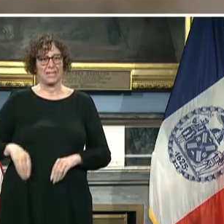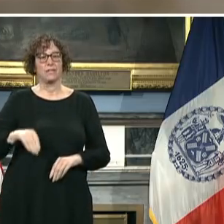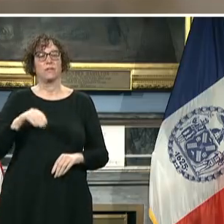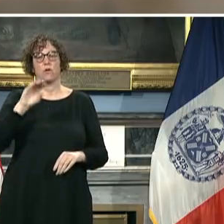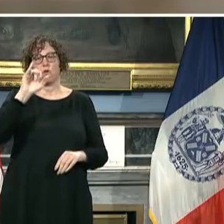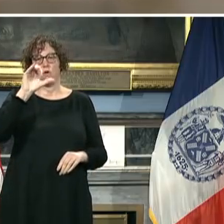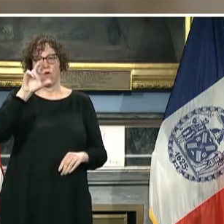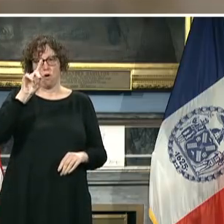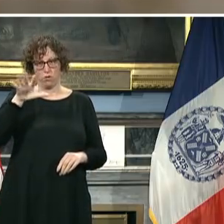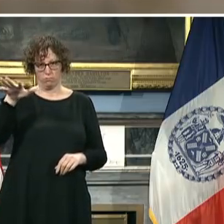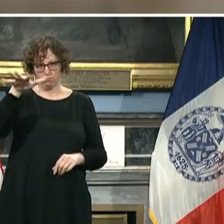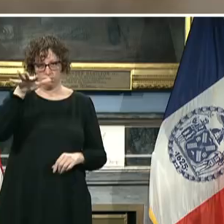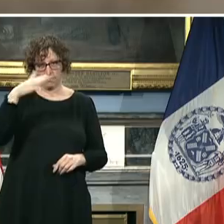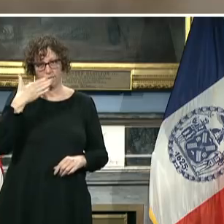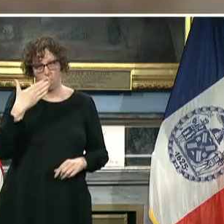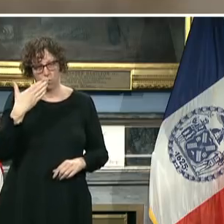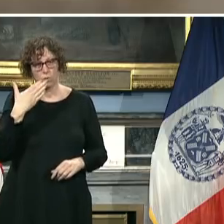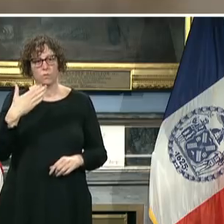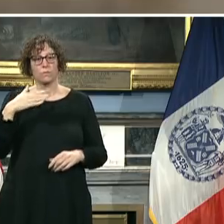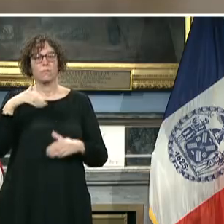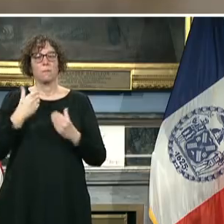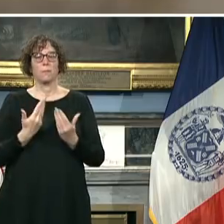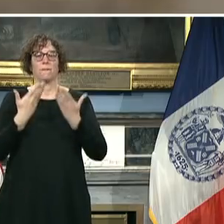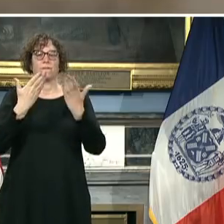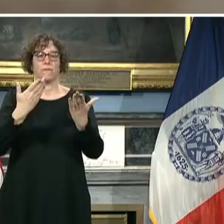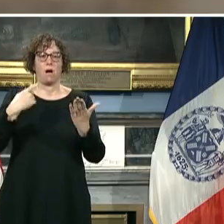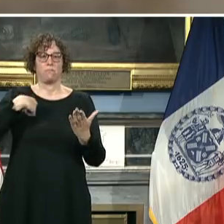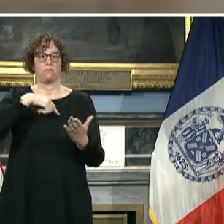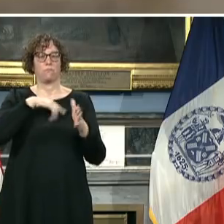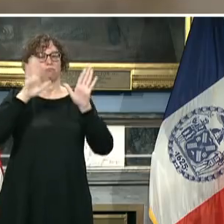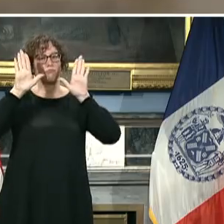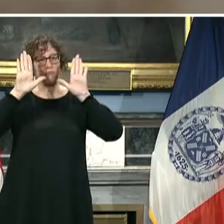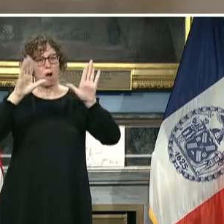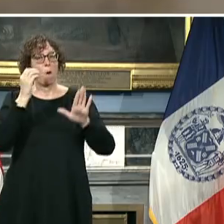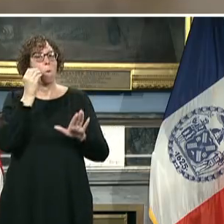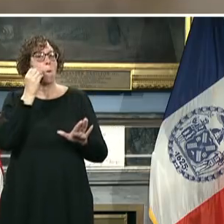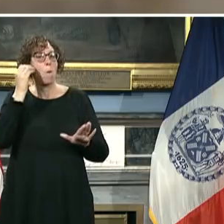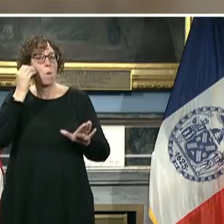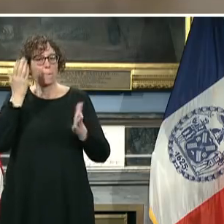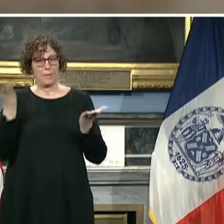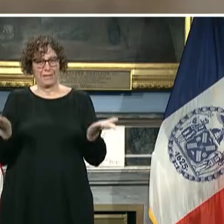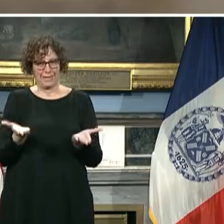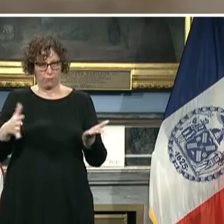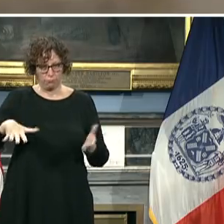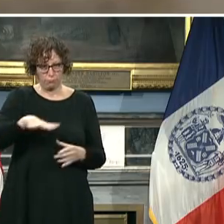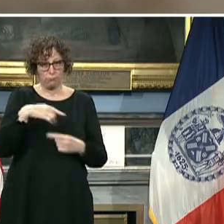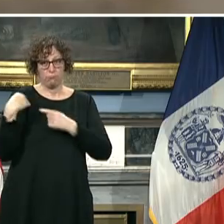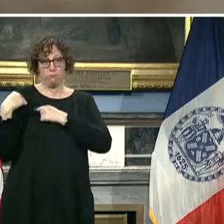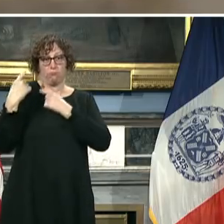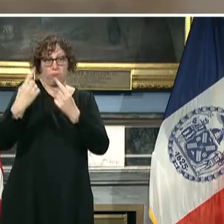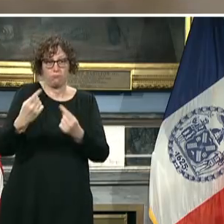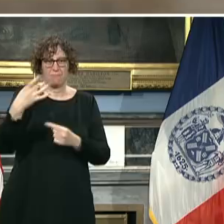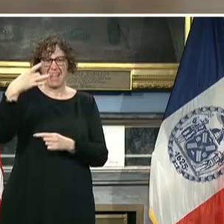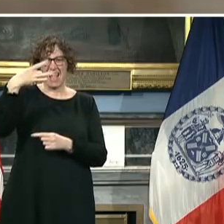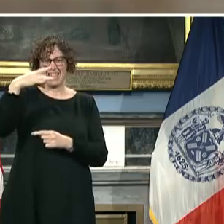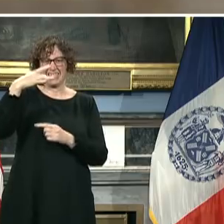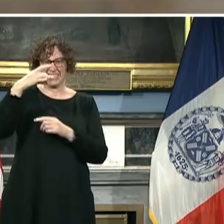ANTHK YOU TO THE BROOKLYN NAVY YARD DEVELOPMENT CORPORATION, WHO HAS PROVIDED US WITH A FANTASTIC HOME FOR THE PAST